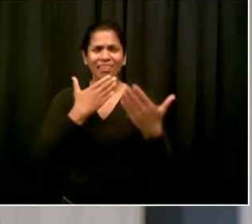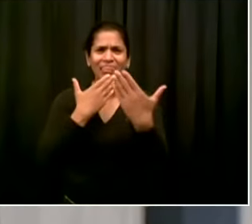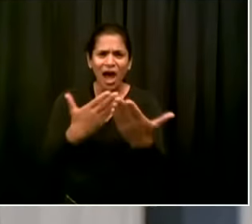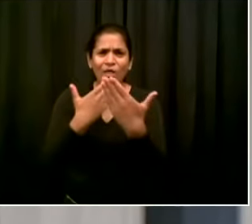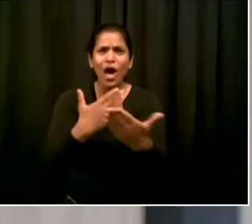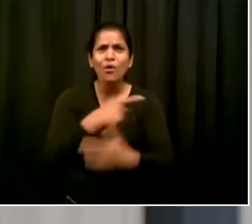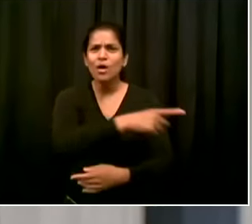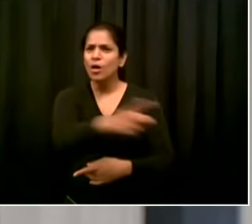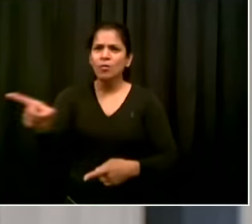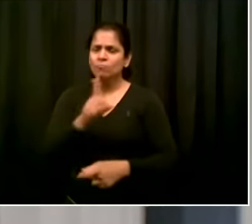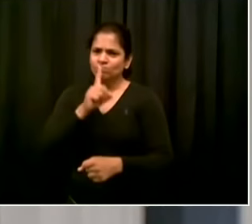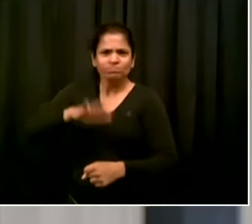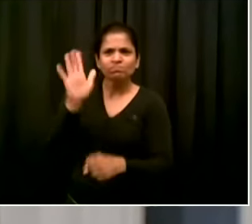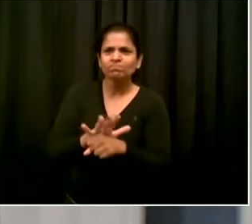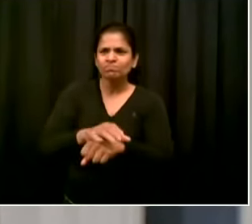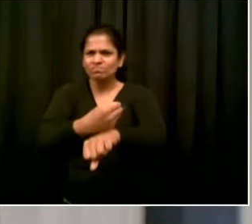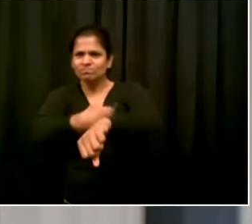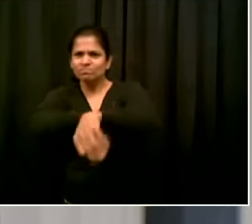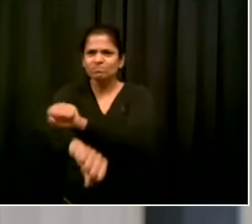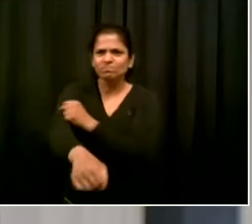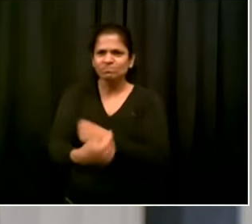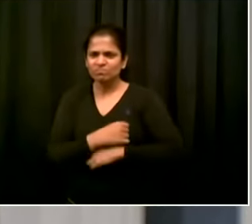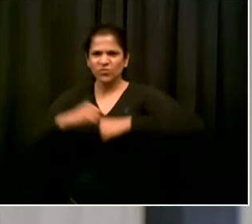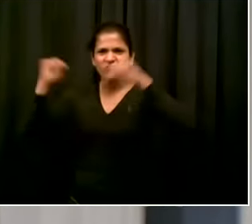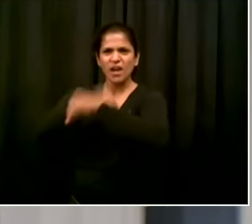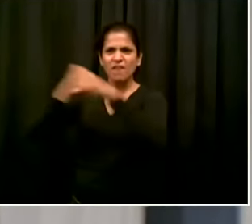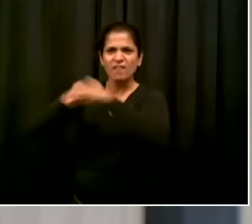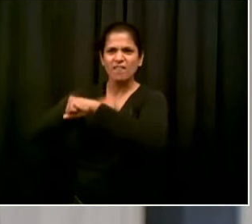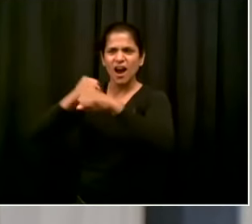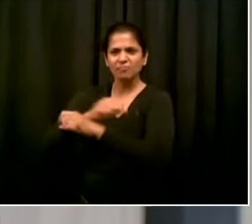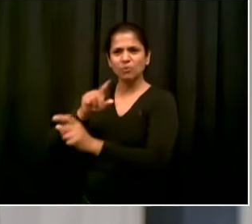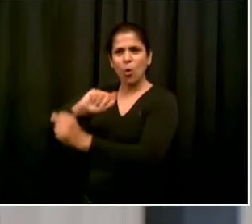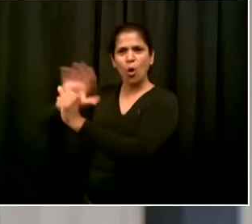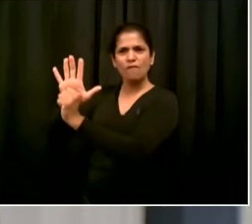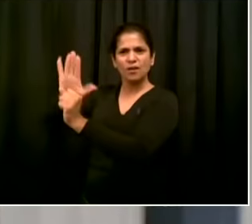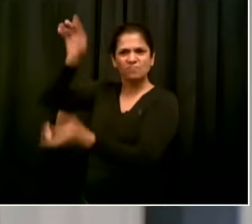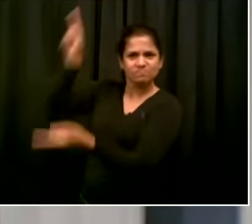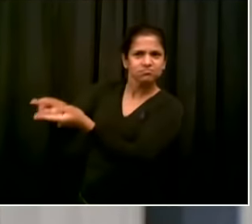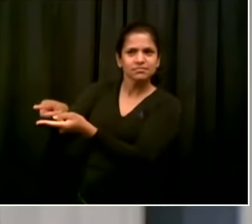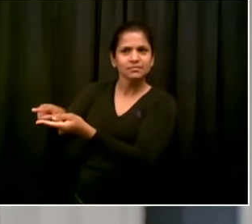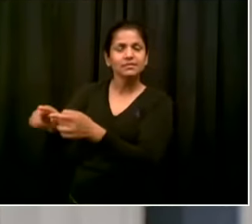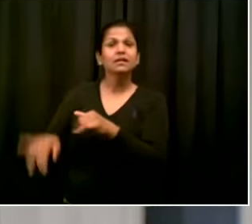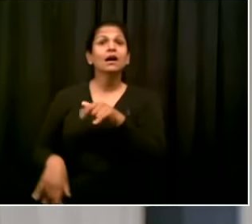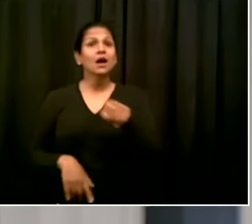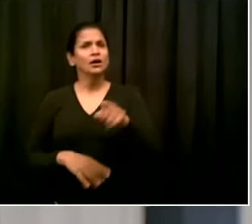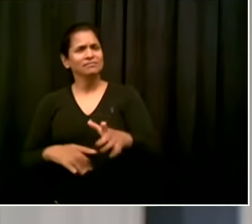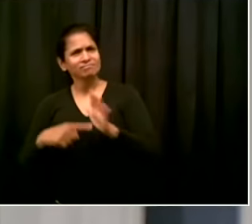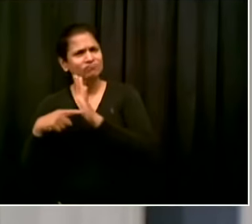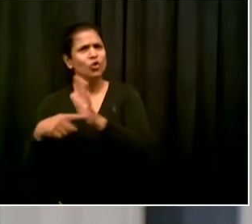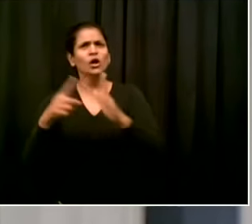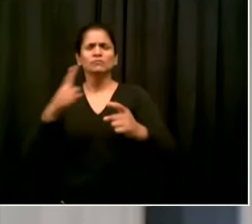PERSON LEARNING FOR OUR 5 K STUDENTS, WE HAD THE PPOORTUNITY